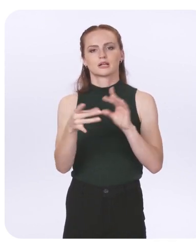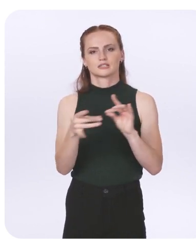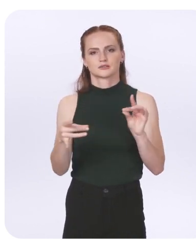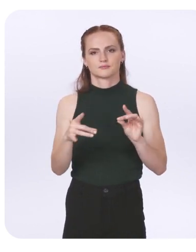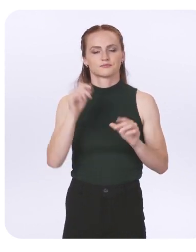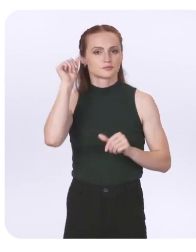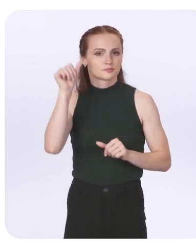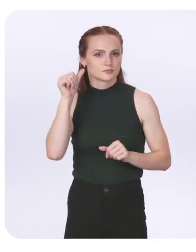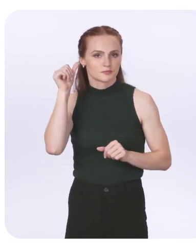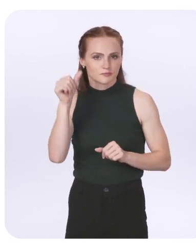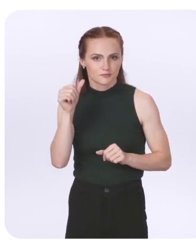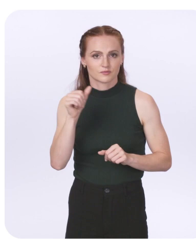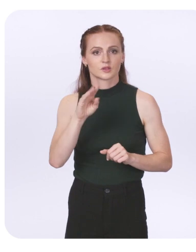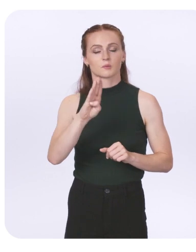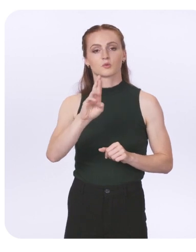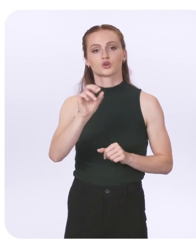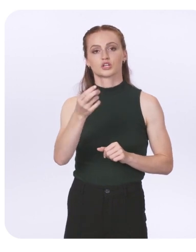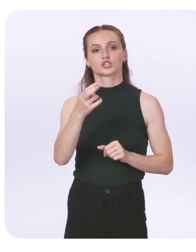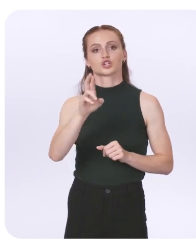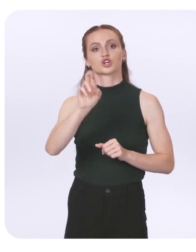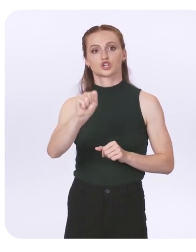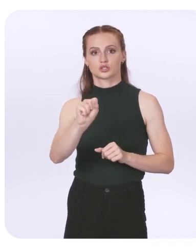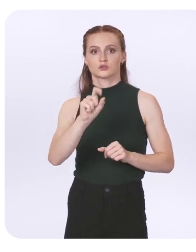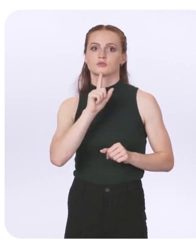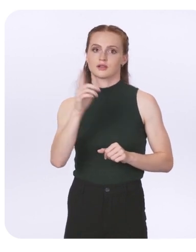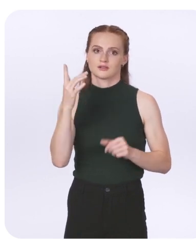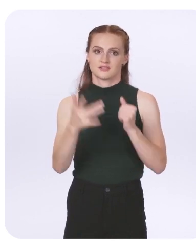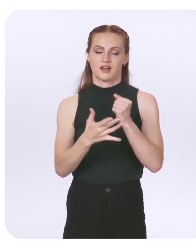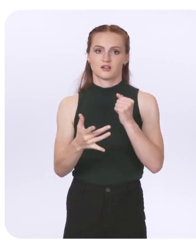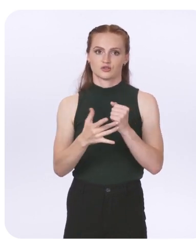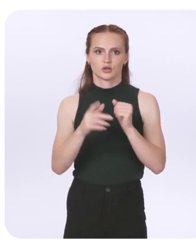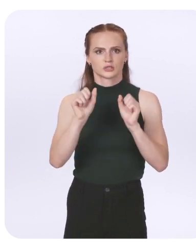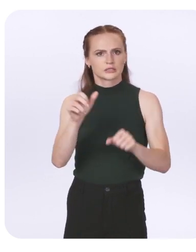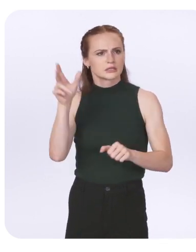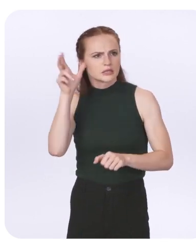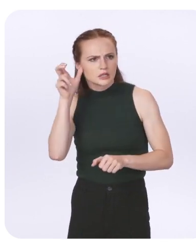so it helps to be able to hear footsteps and other sounds clearly.